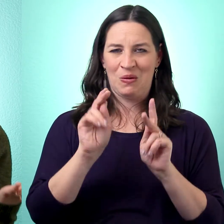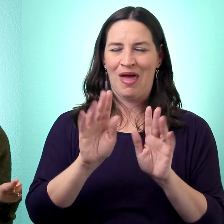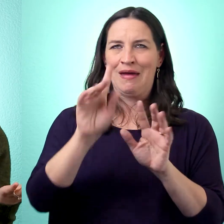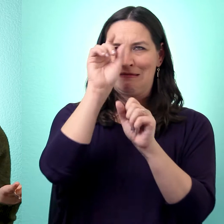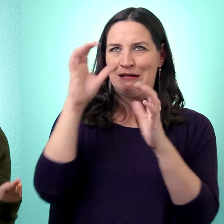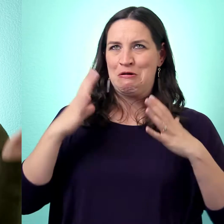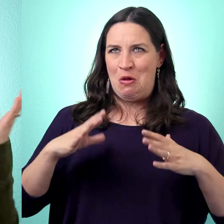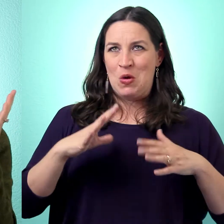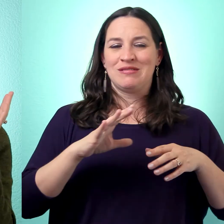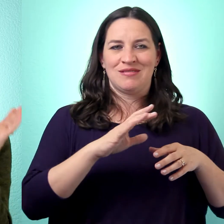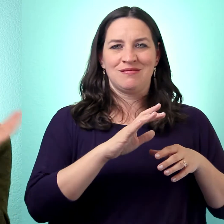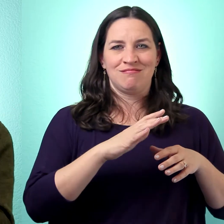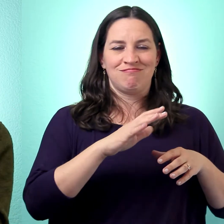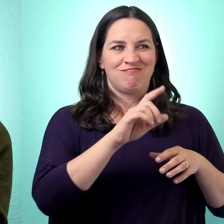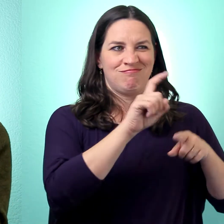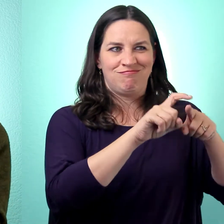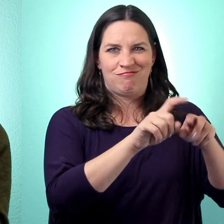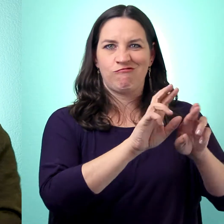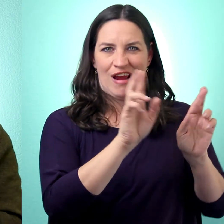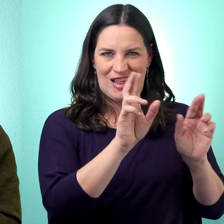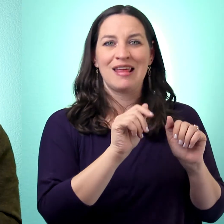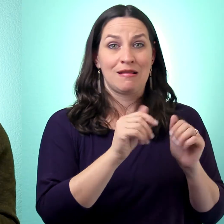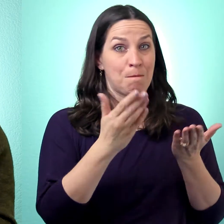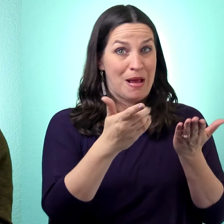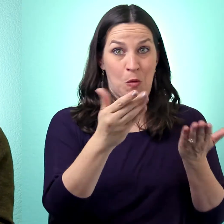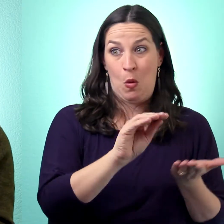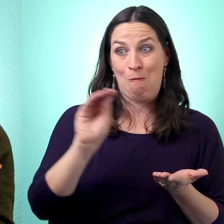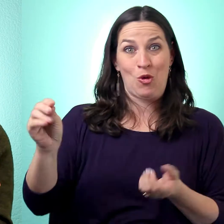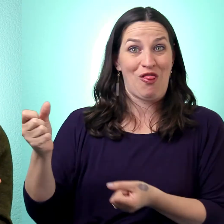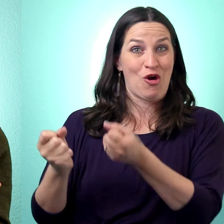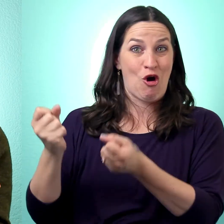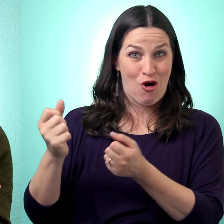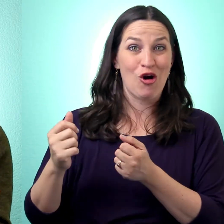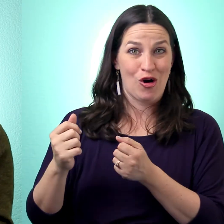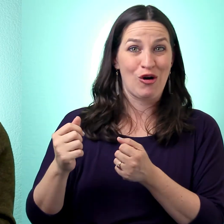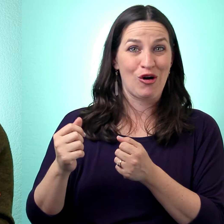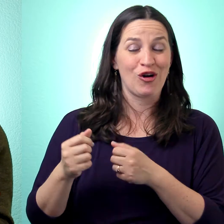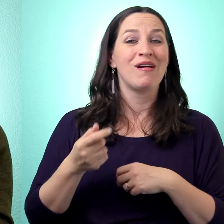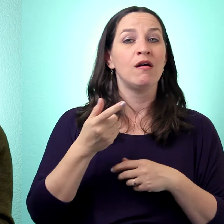I like to put that outfit in the car so that I'm ready for it and I like to change into it right before I get there.